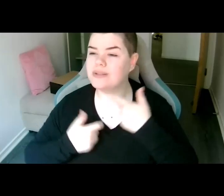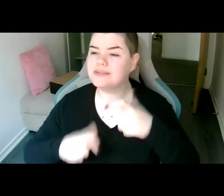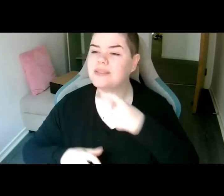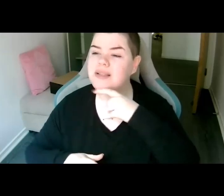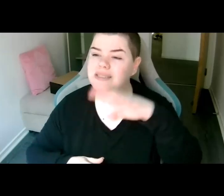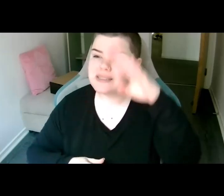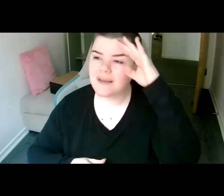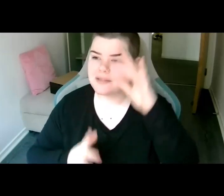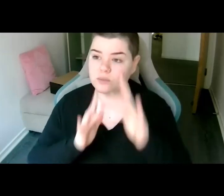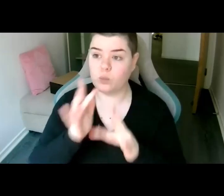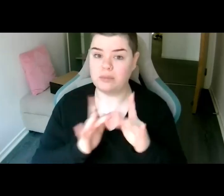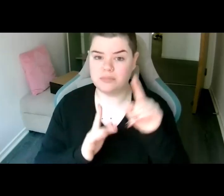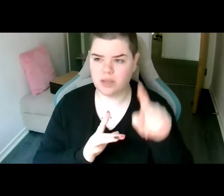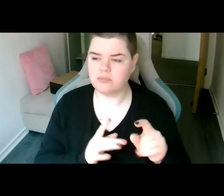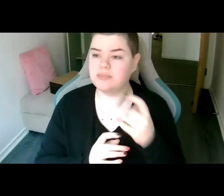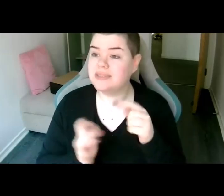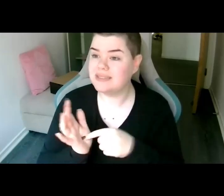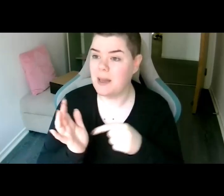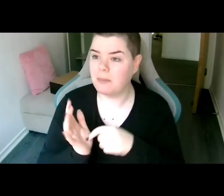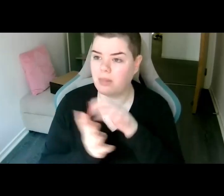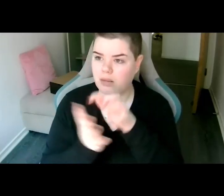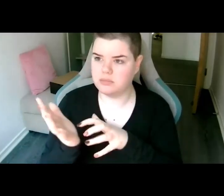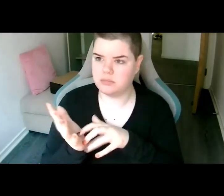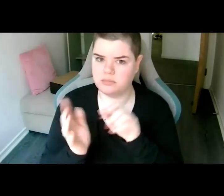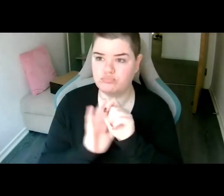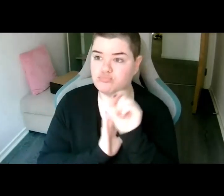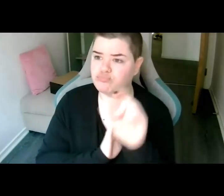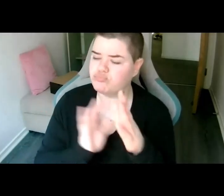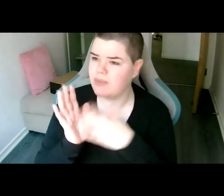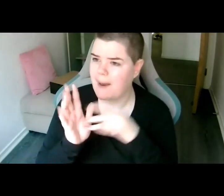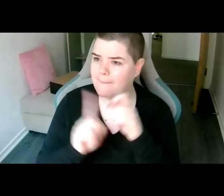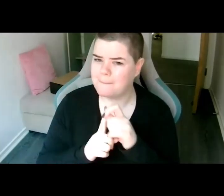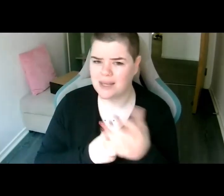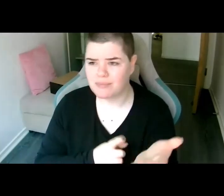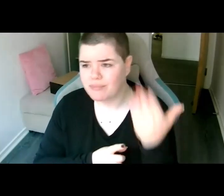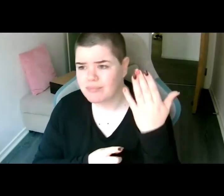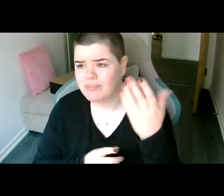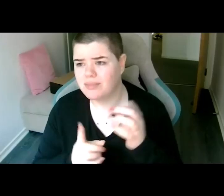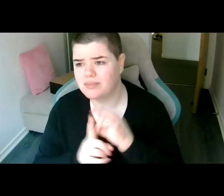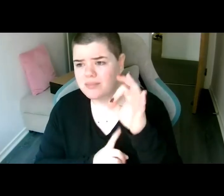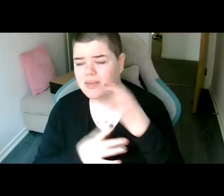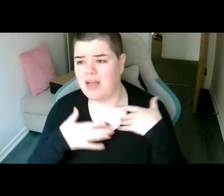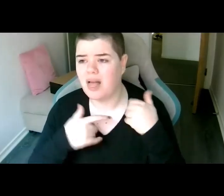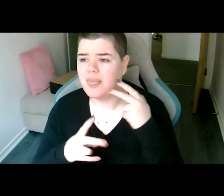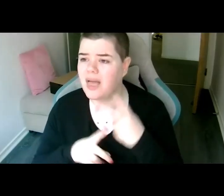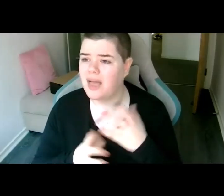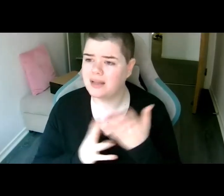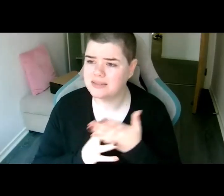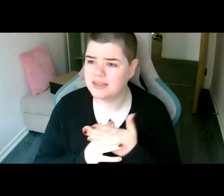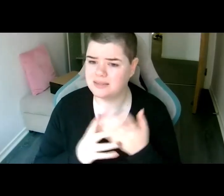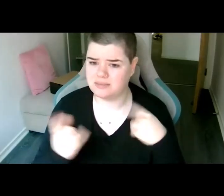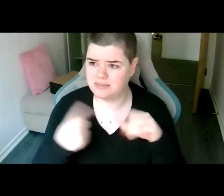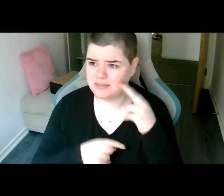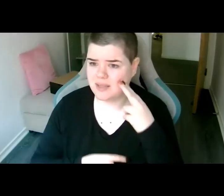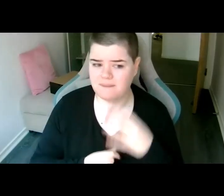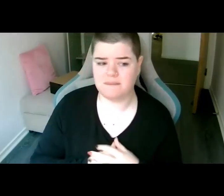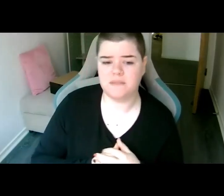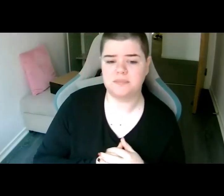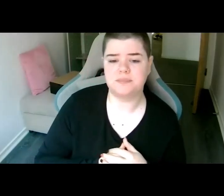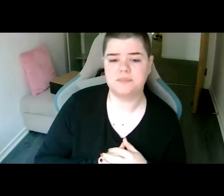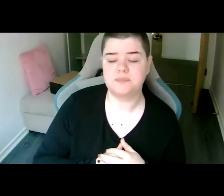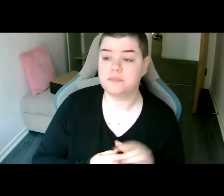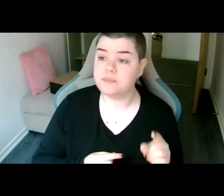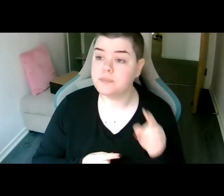If you look at our still sick fit website, you'll find a template letter on there that you can send directly to MP to encourage them to improve health access